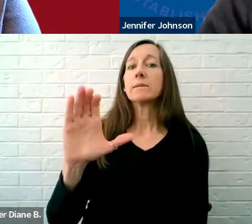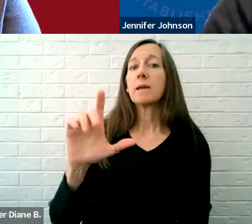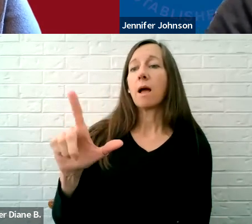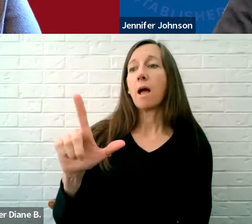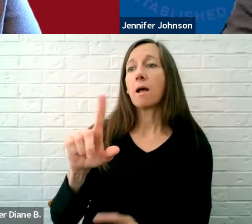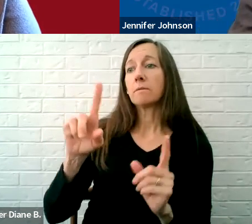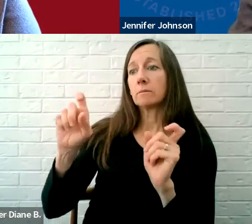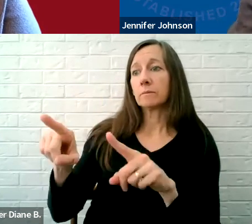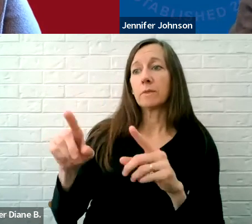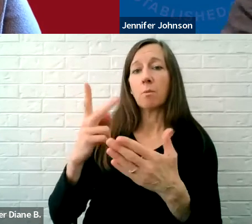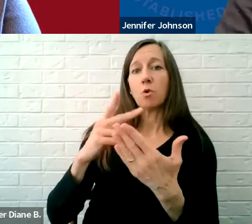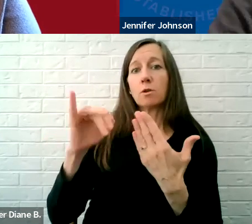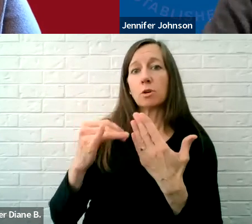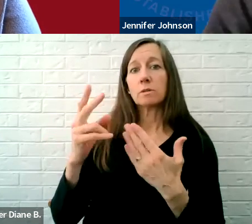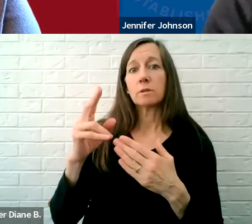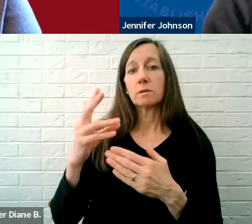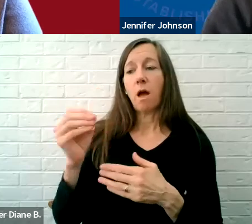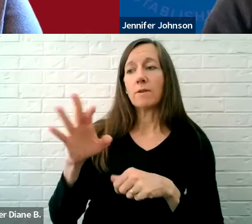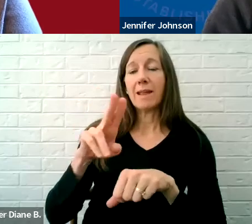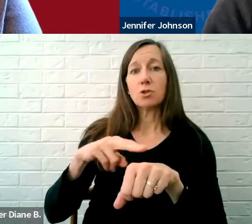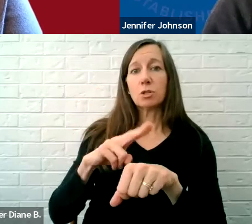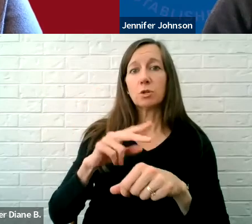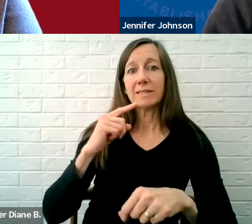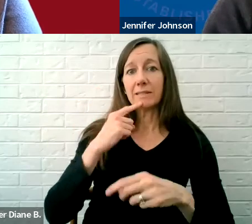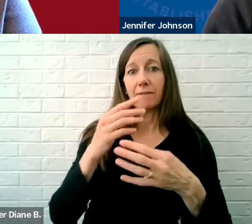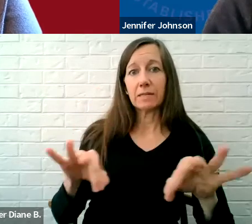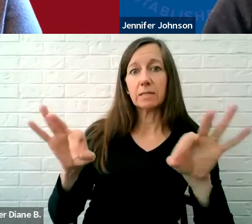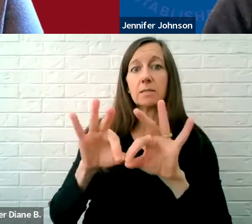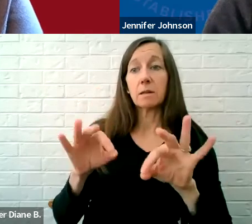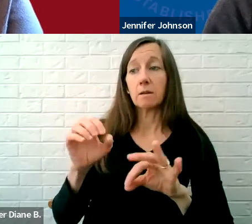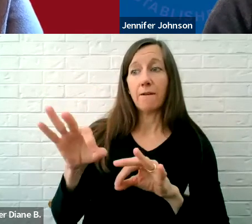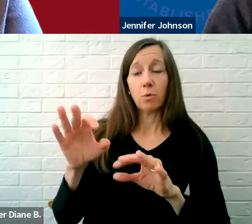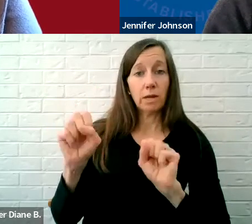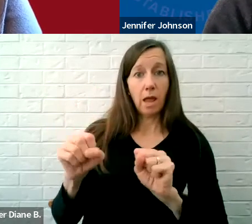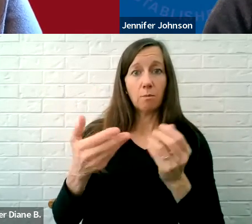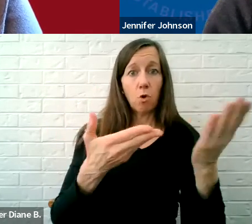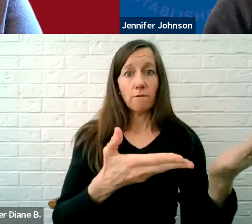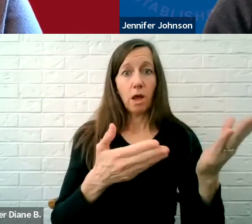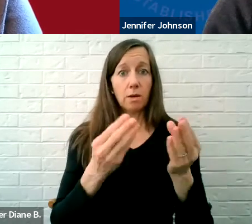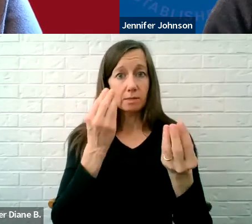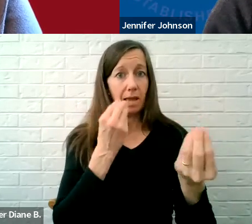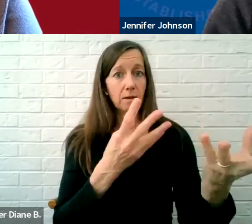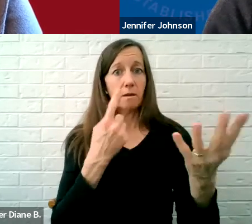to look specifically at whether we would be able to provide data like we do for the